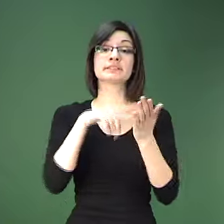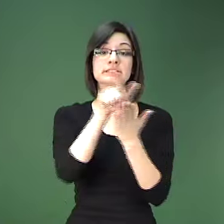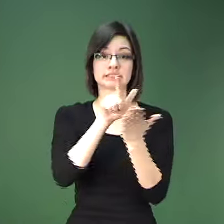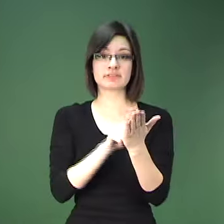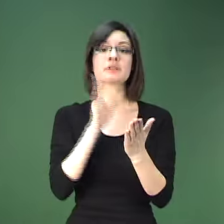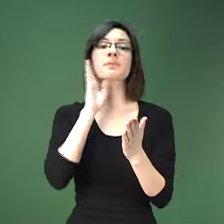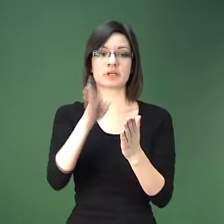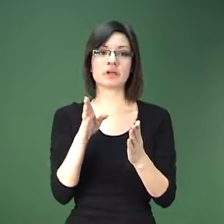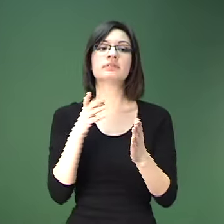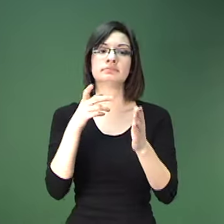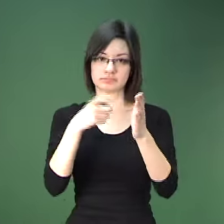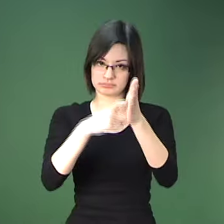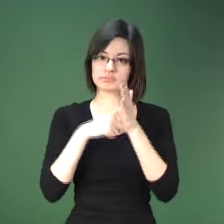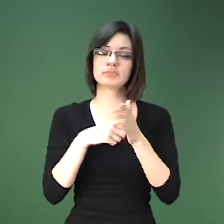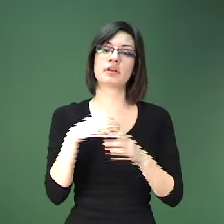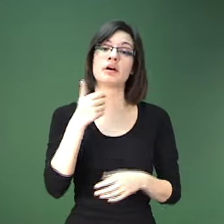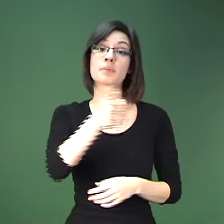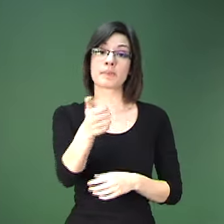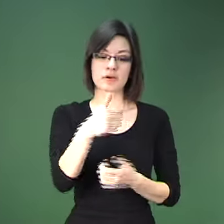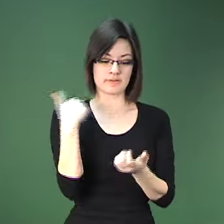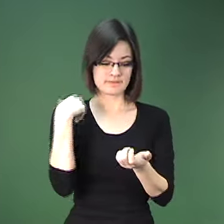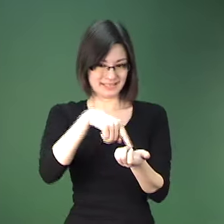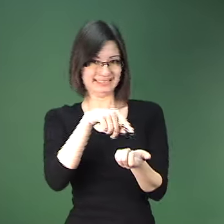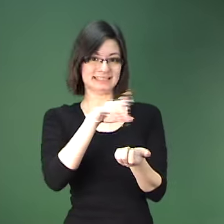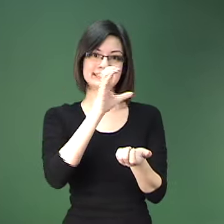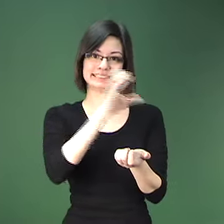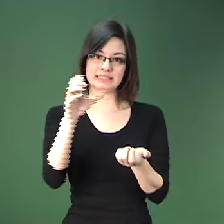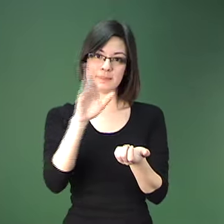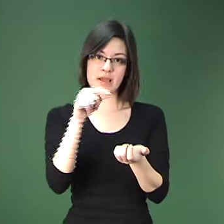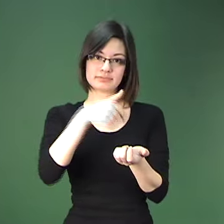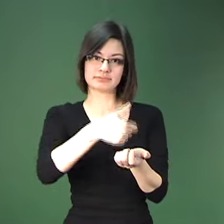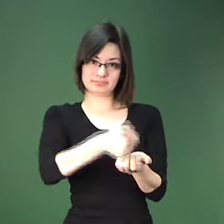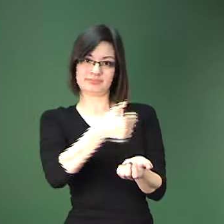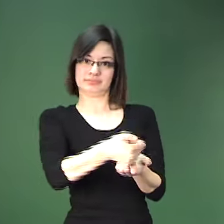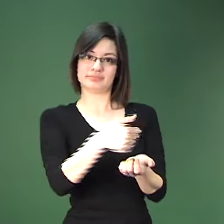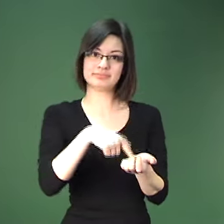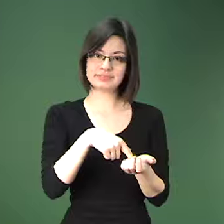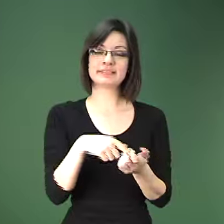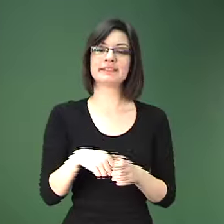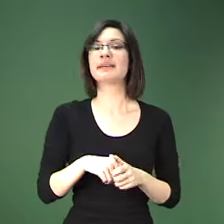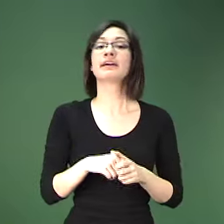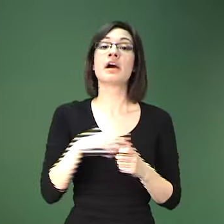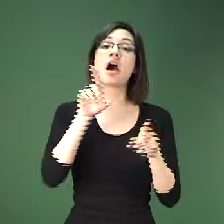This legislation would put the CC button on the remote!